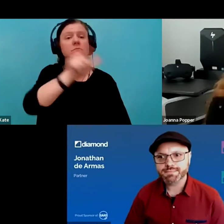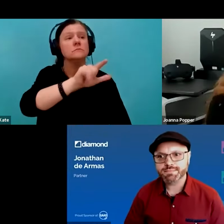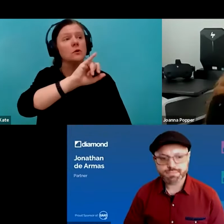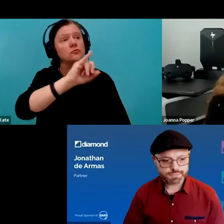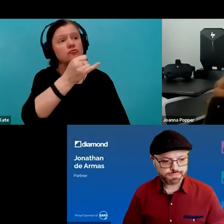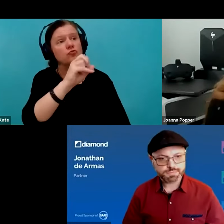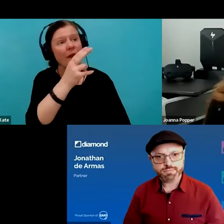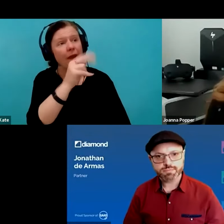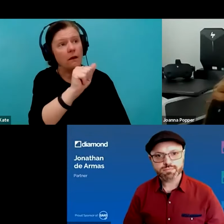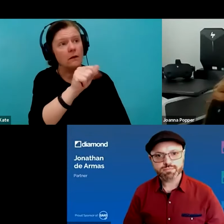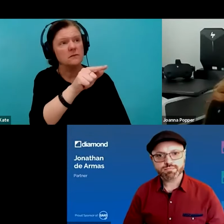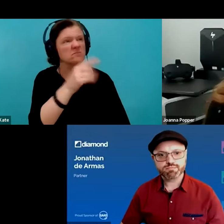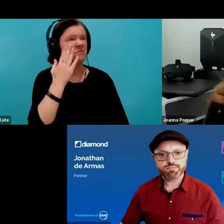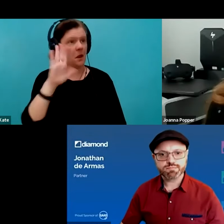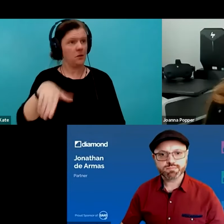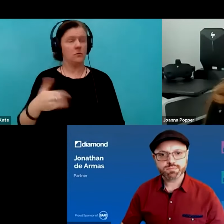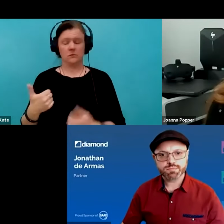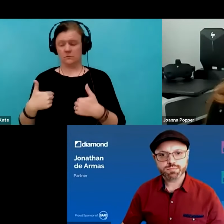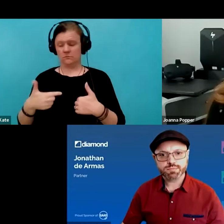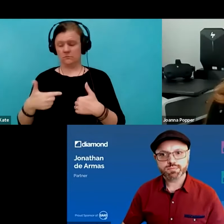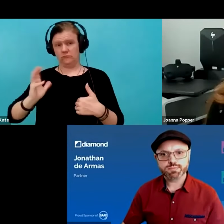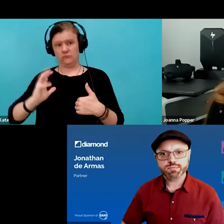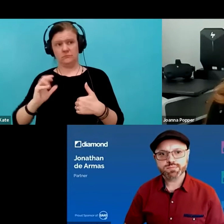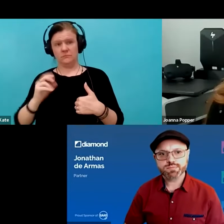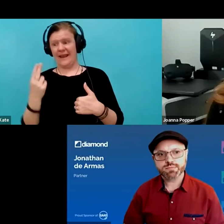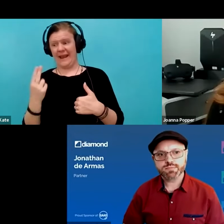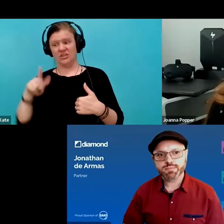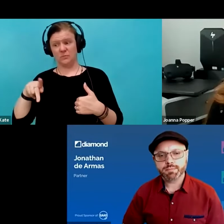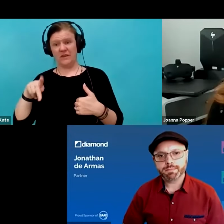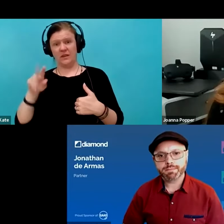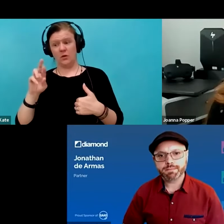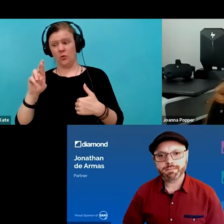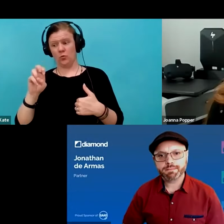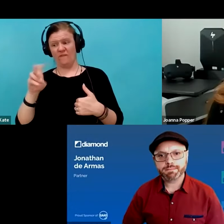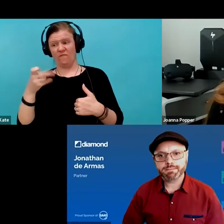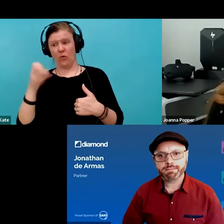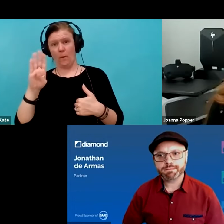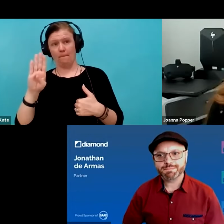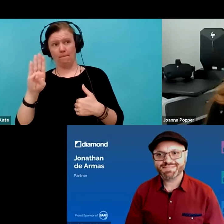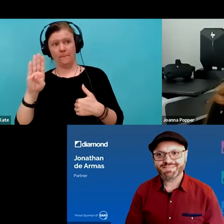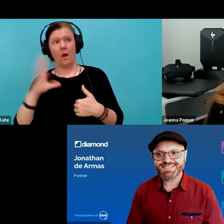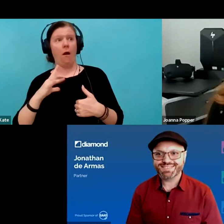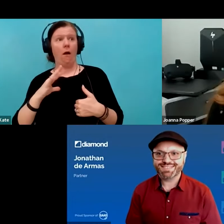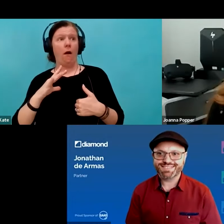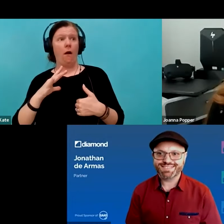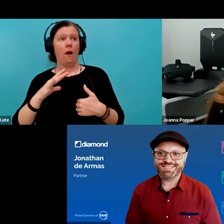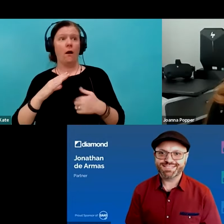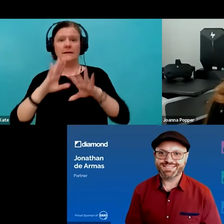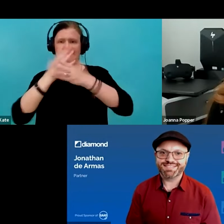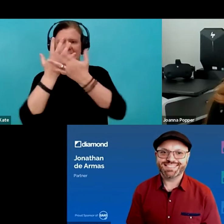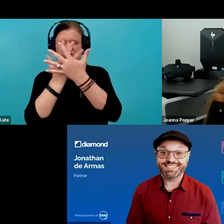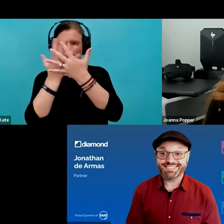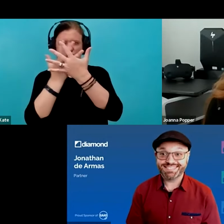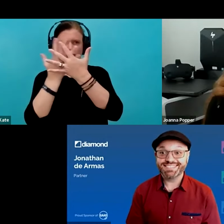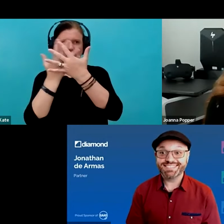The normal like when I heard about the HP reverb. My first thought was, oh my gosh, the screen door effect it's going away. And for those of you not familiar with that.